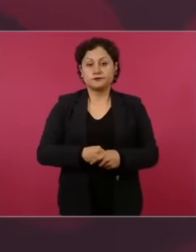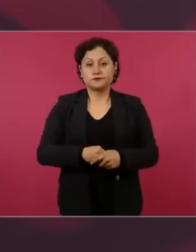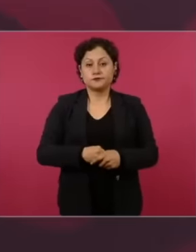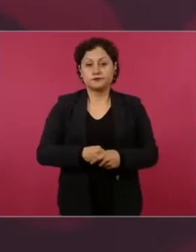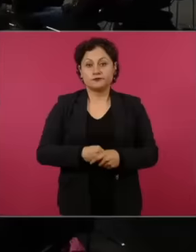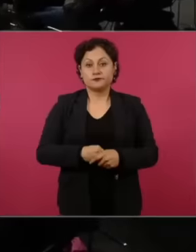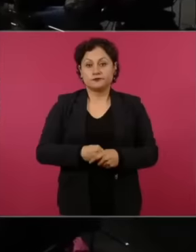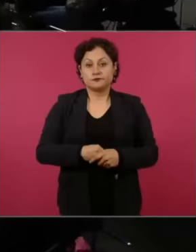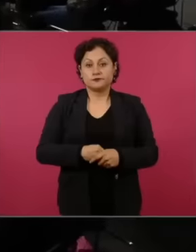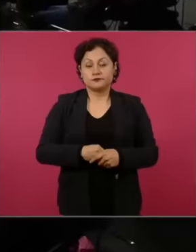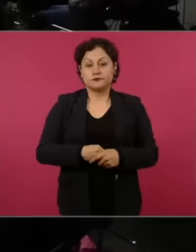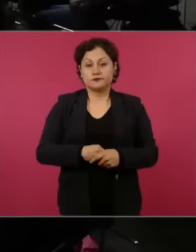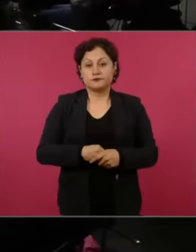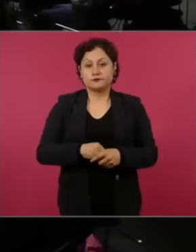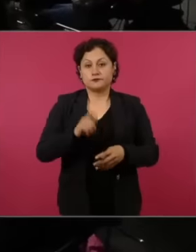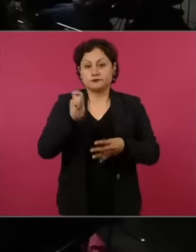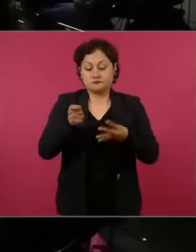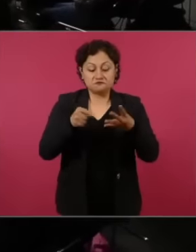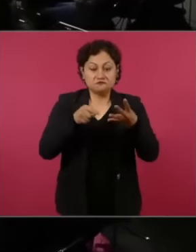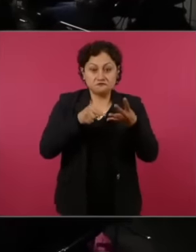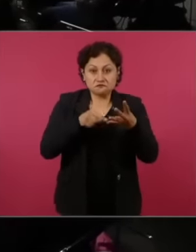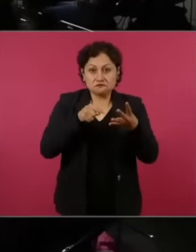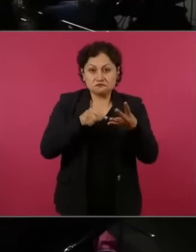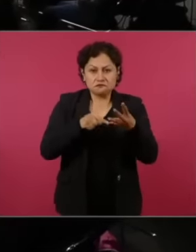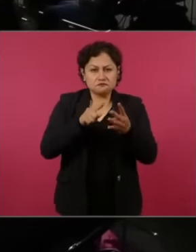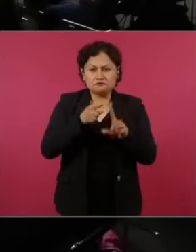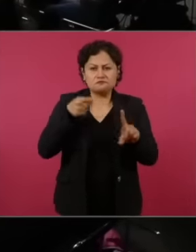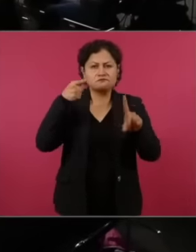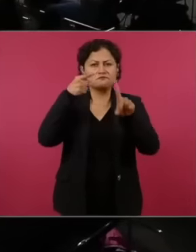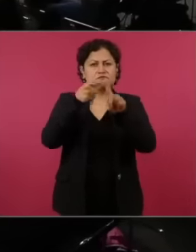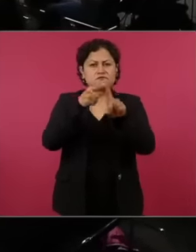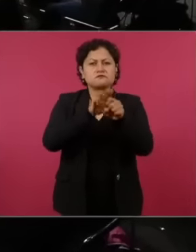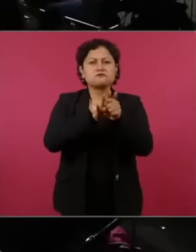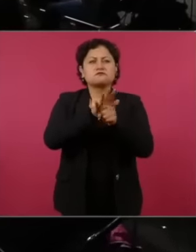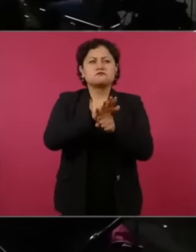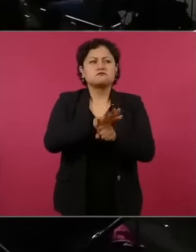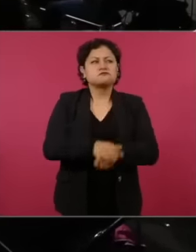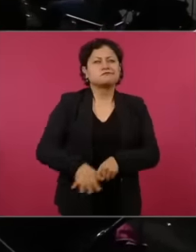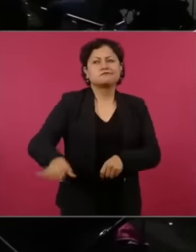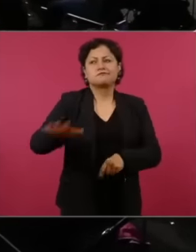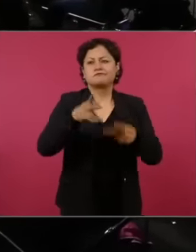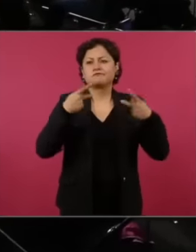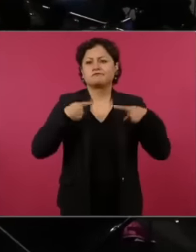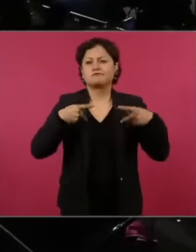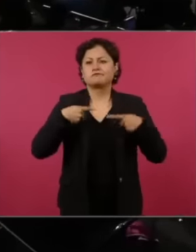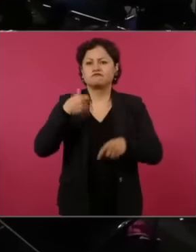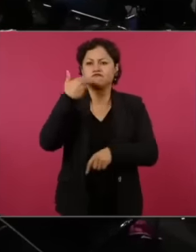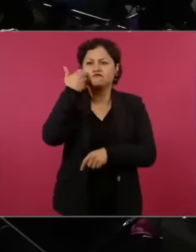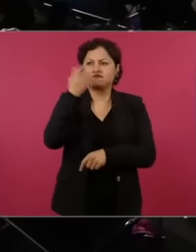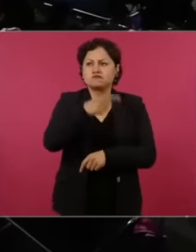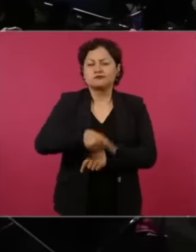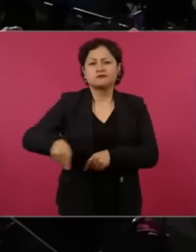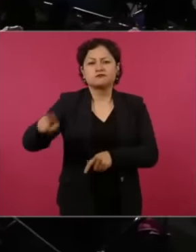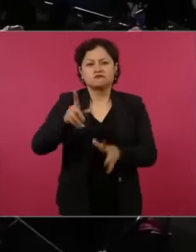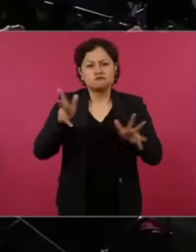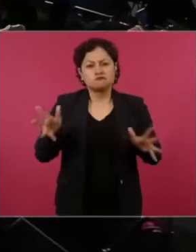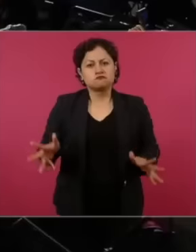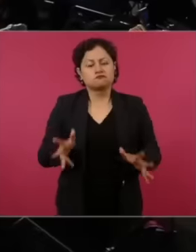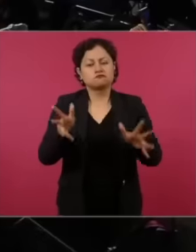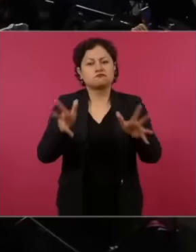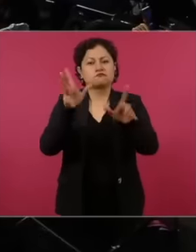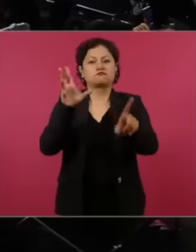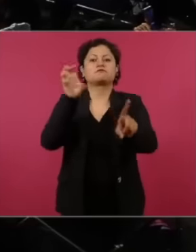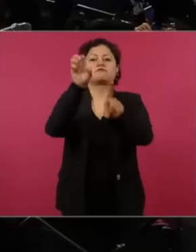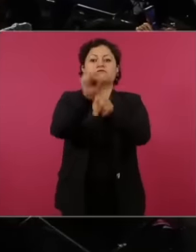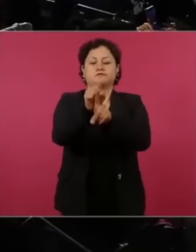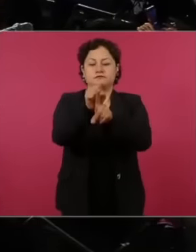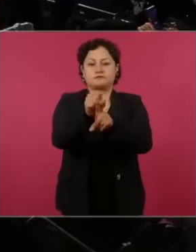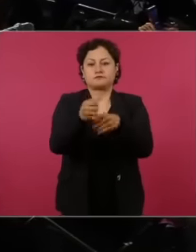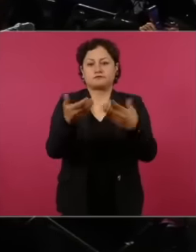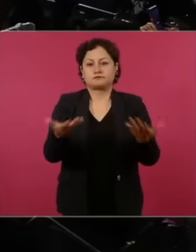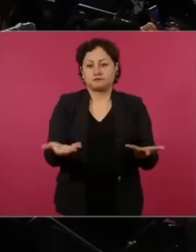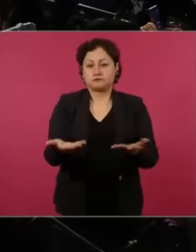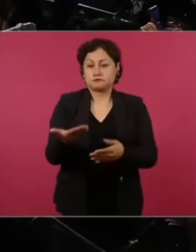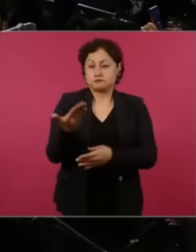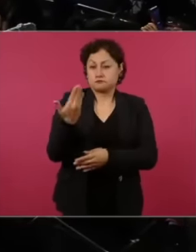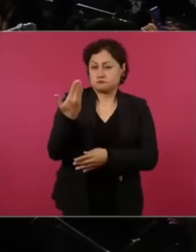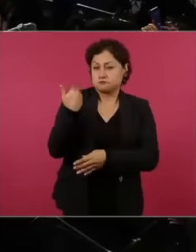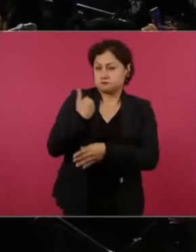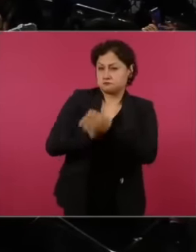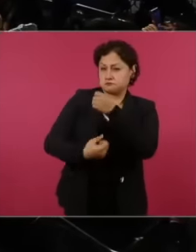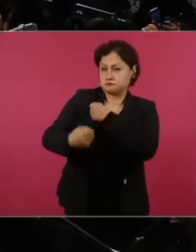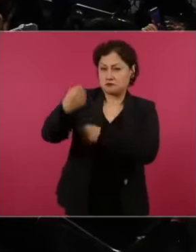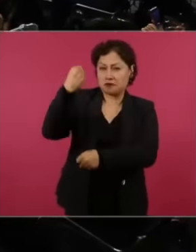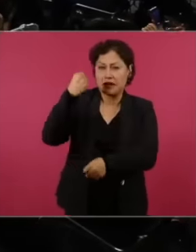promoted